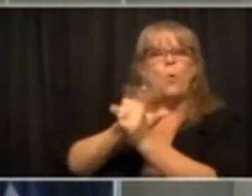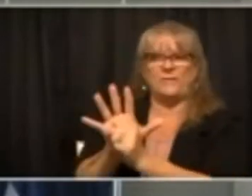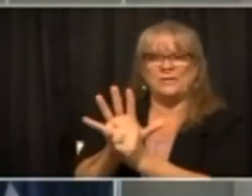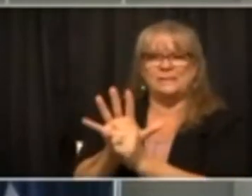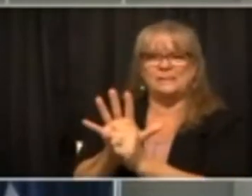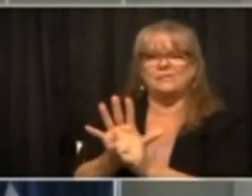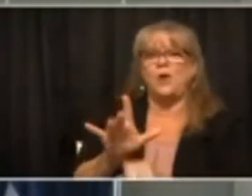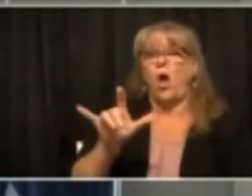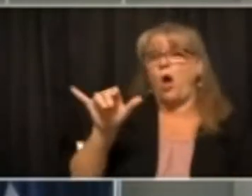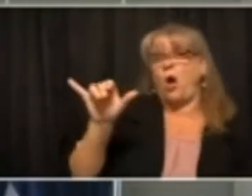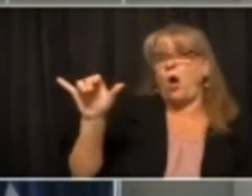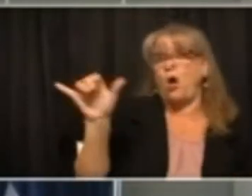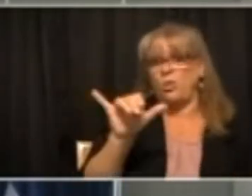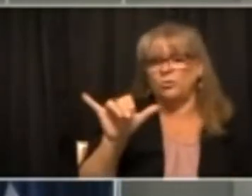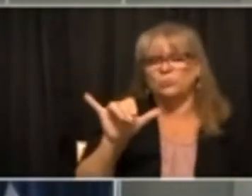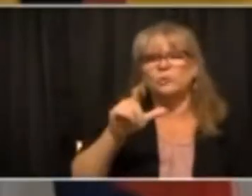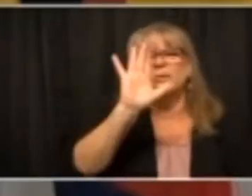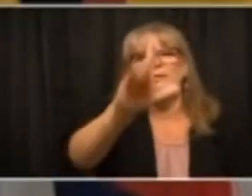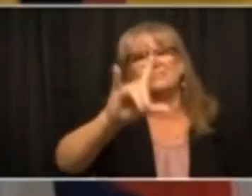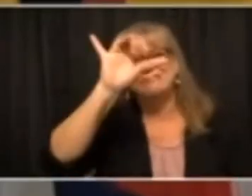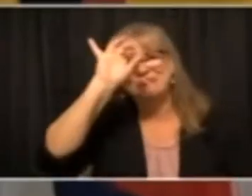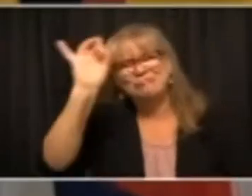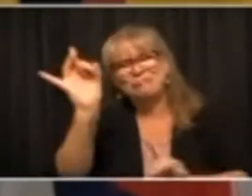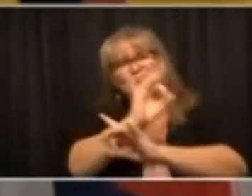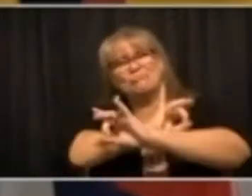that is facing our state and that is our